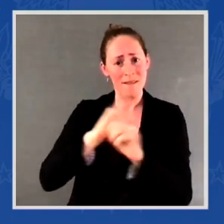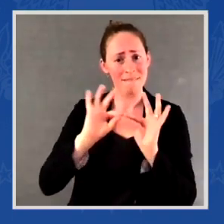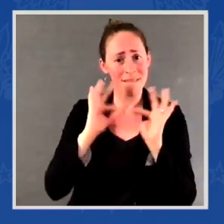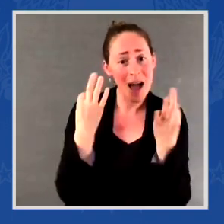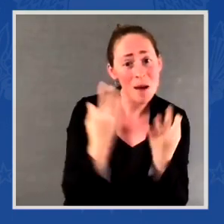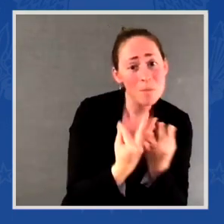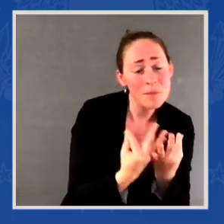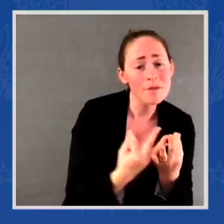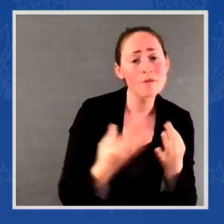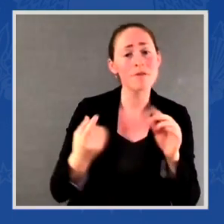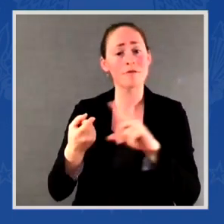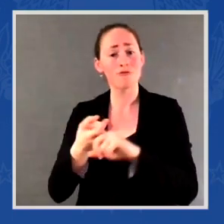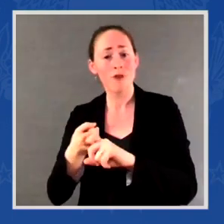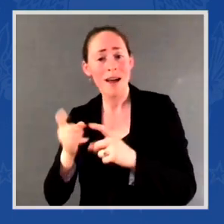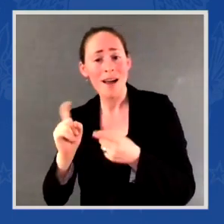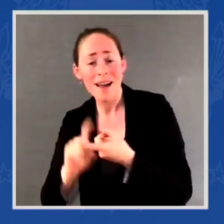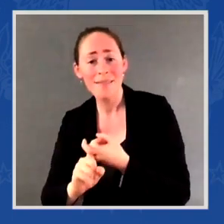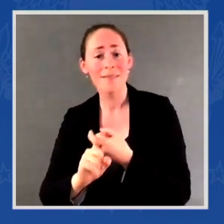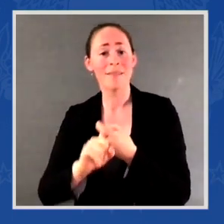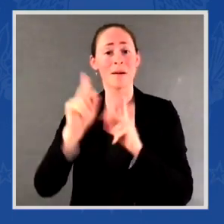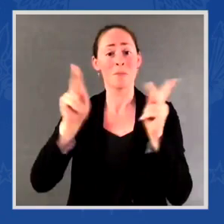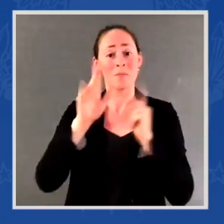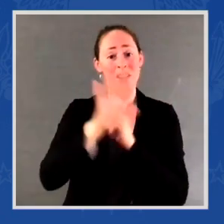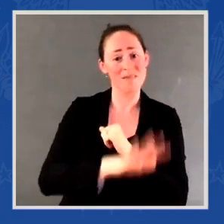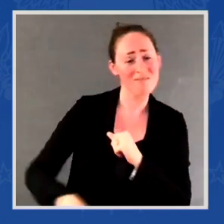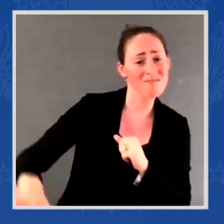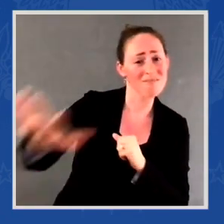and you can tell them you two can win $1 million